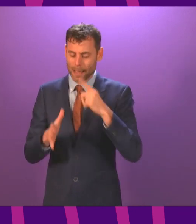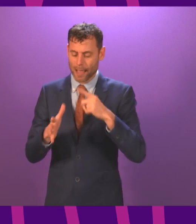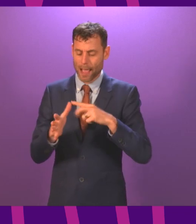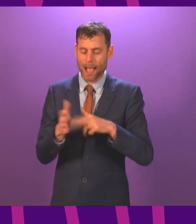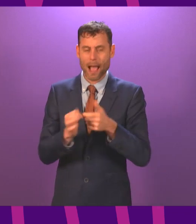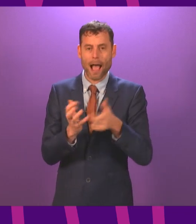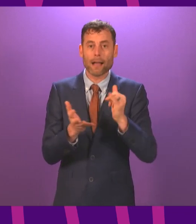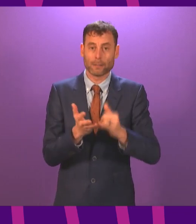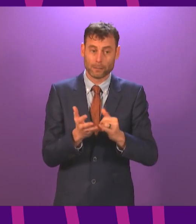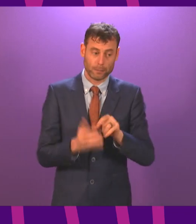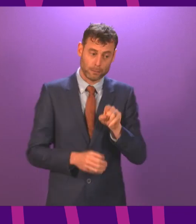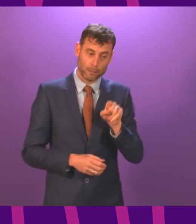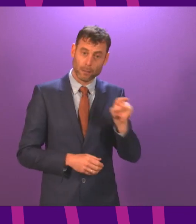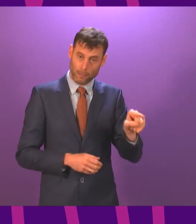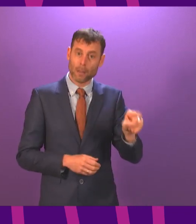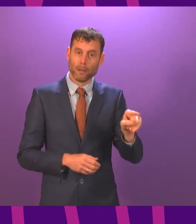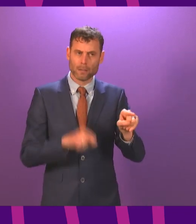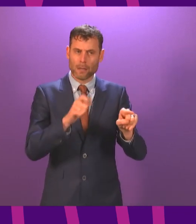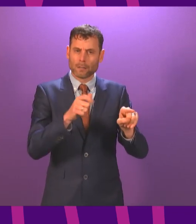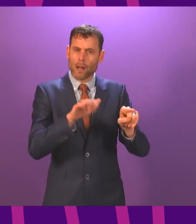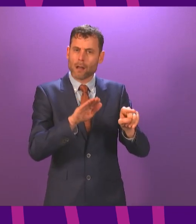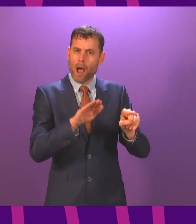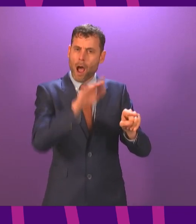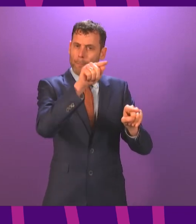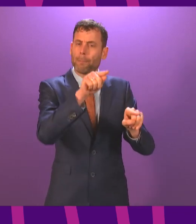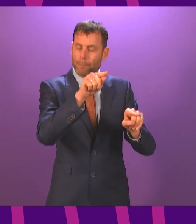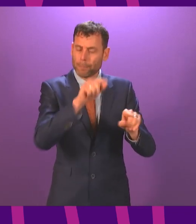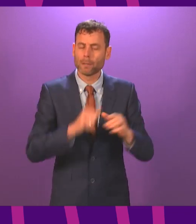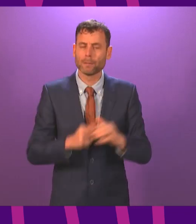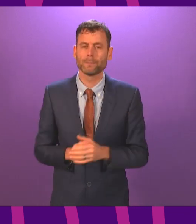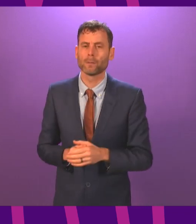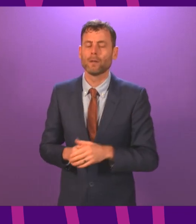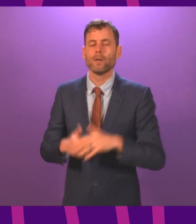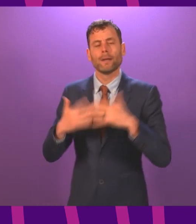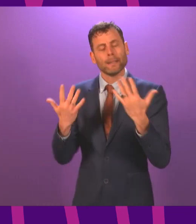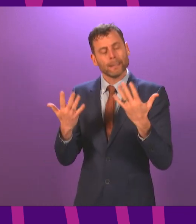areas, such as Angus. Case positivity has also increased in both areas.